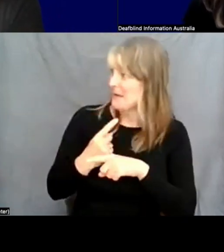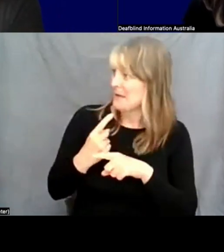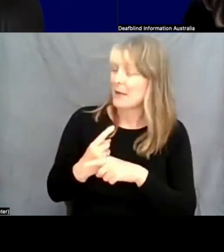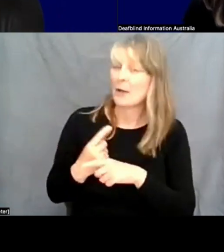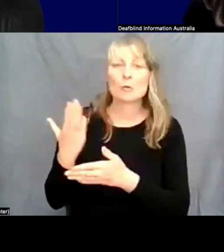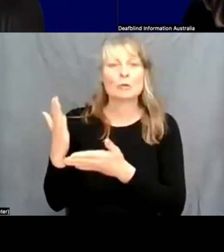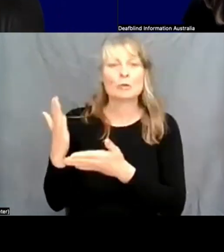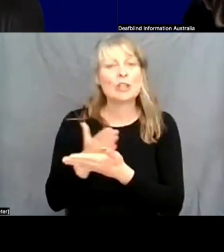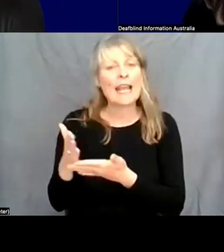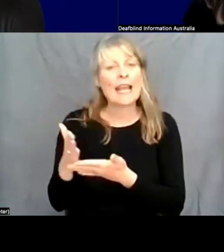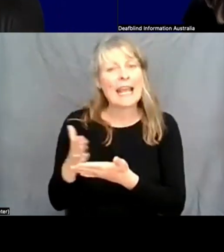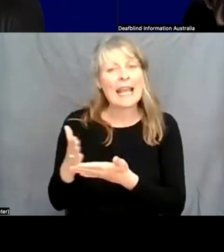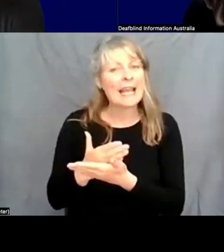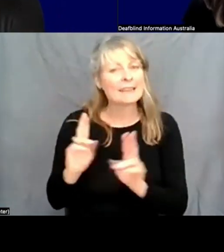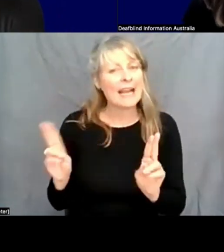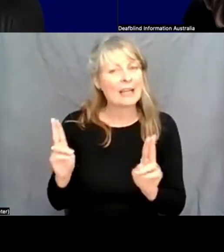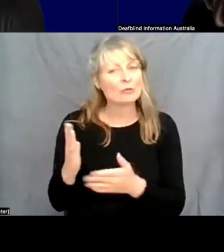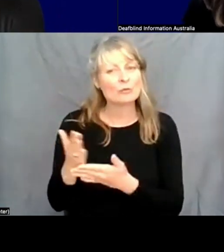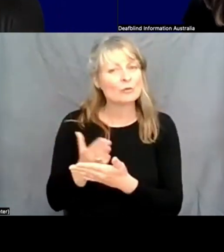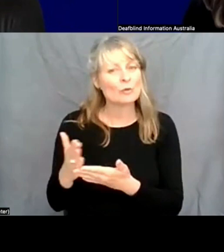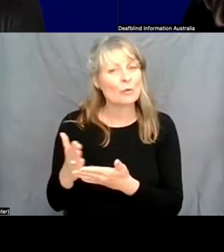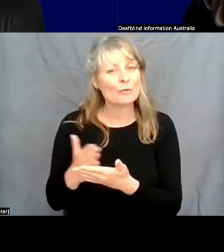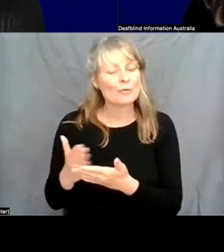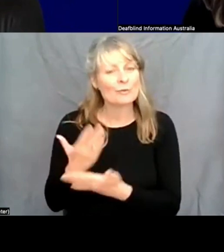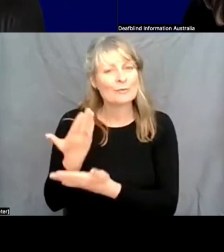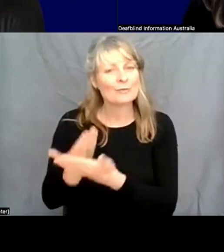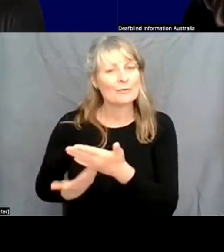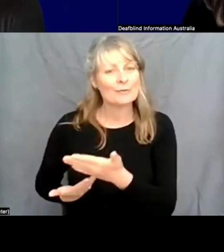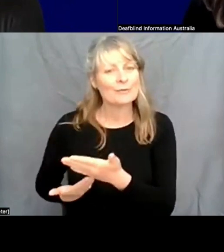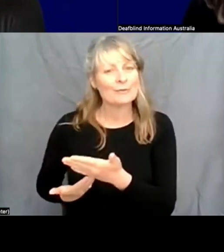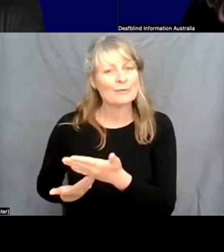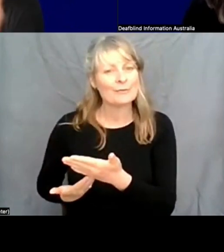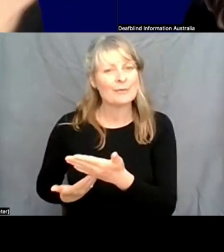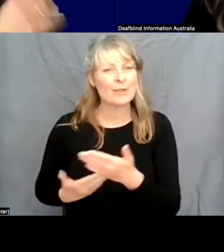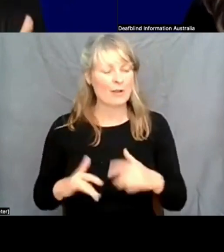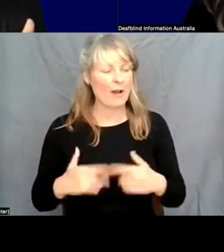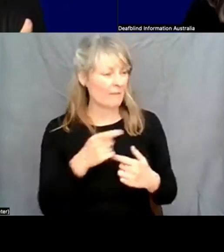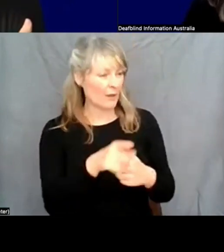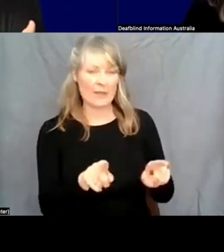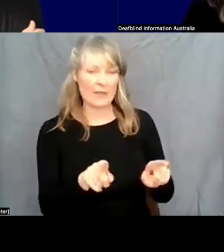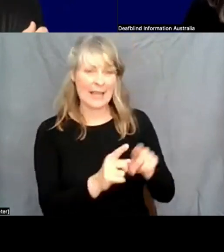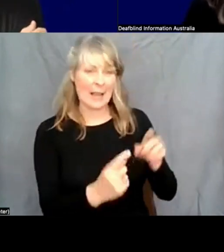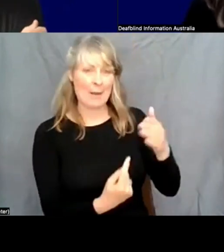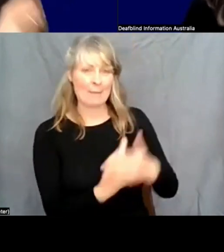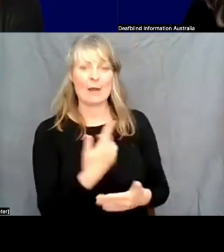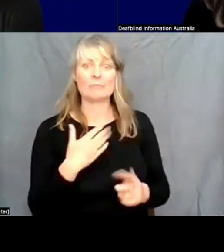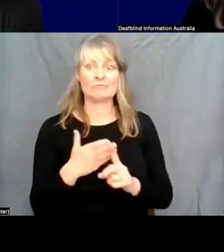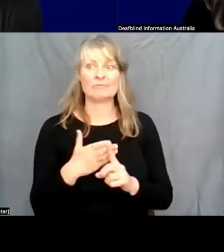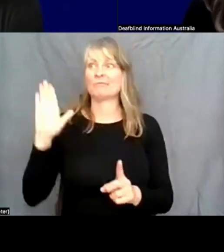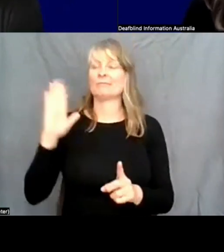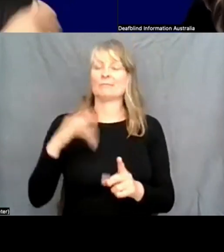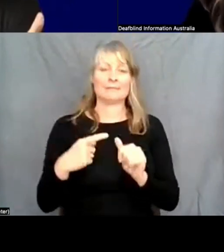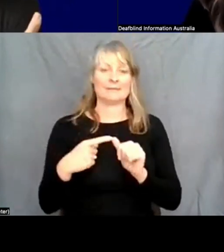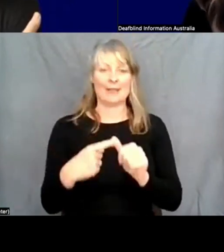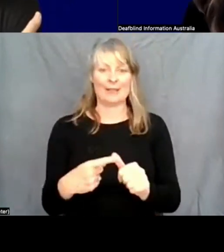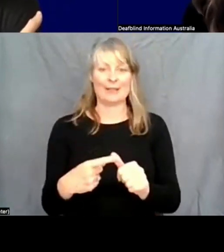just part of natural story telling approaches and that probably comes in to this. But not answering the question, but we do it slightly differently.